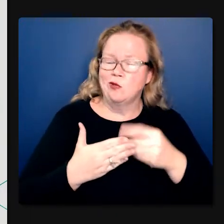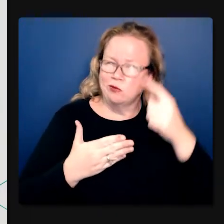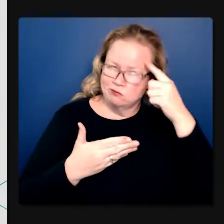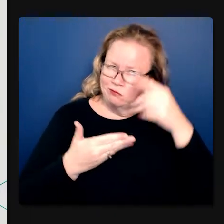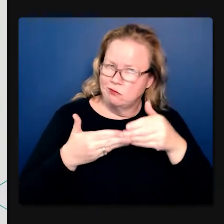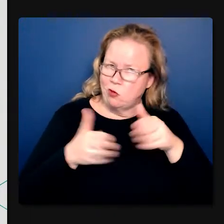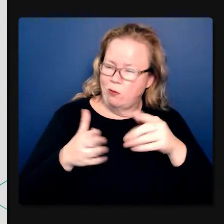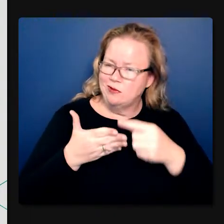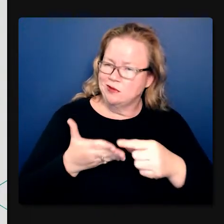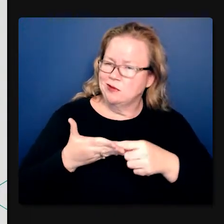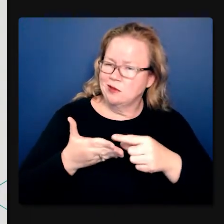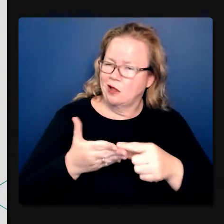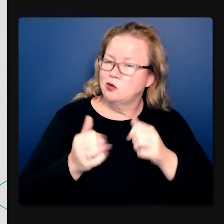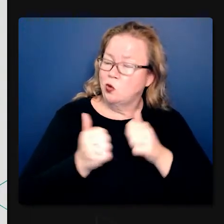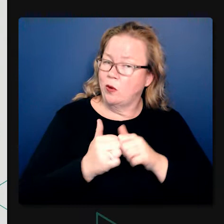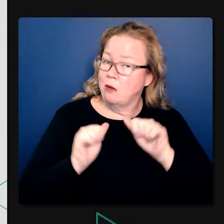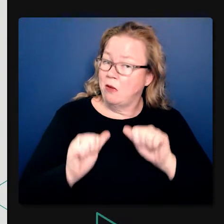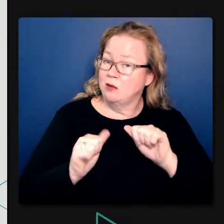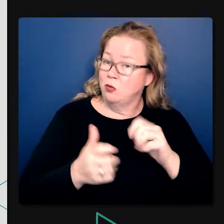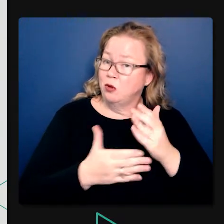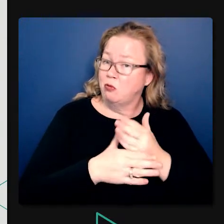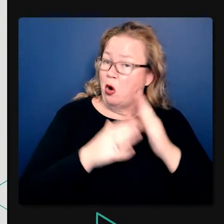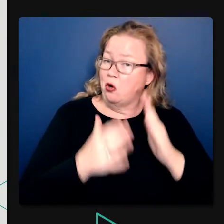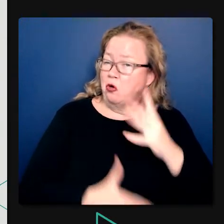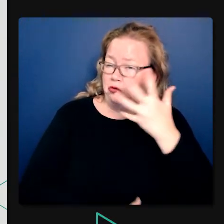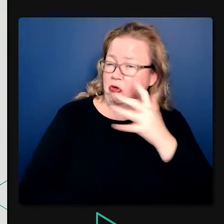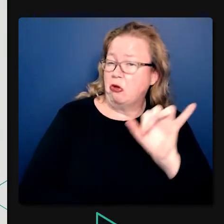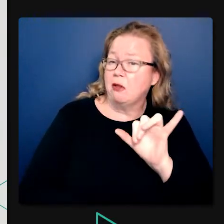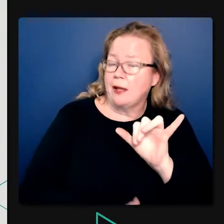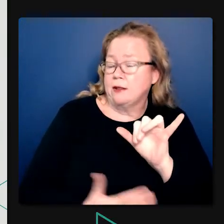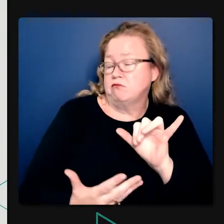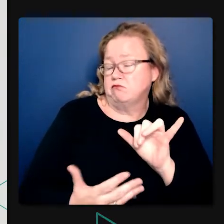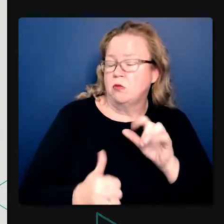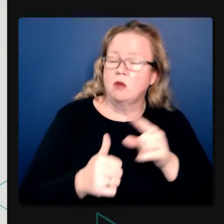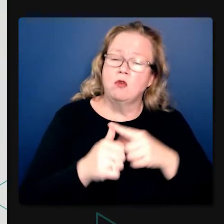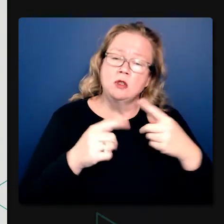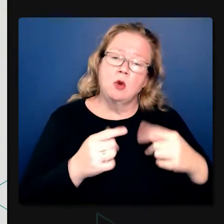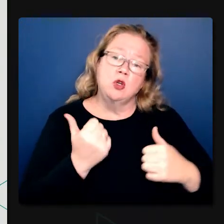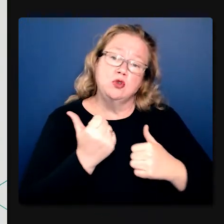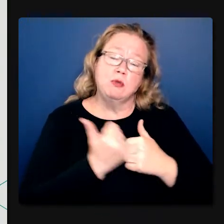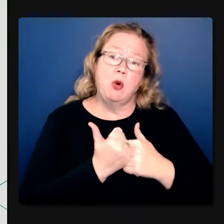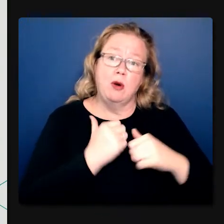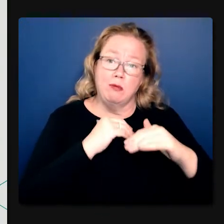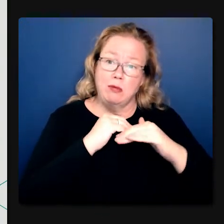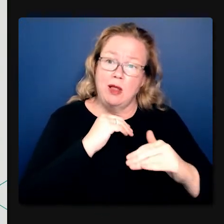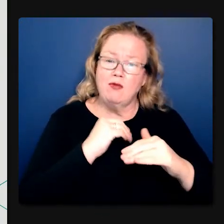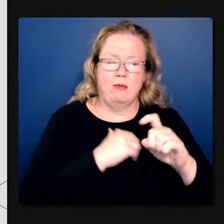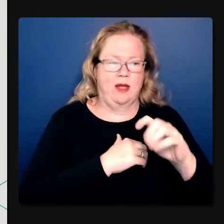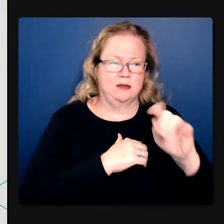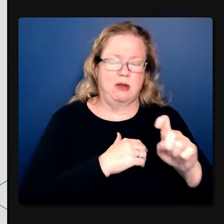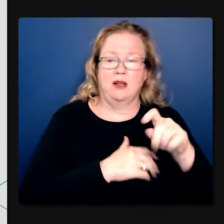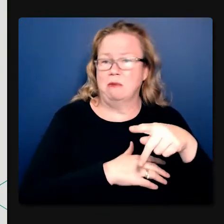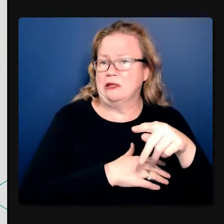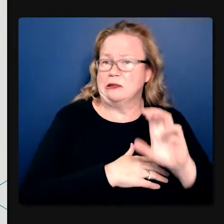to discuss with potential partners what that might look like. First-party support on platform, Xbox, PC